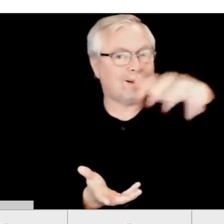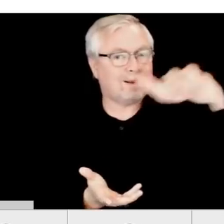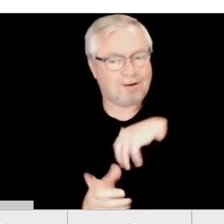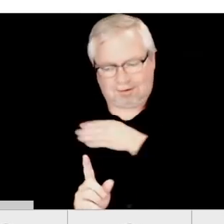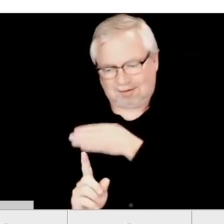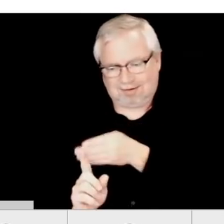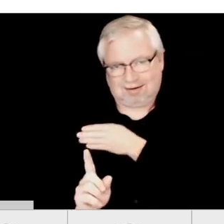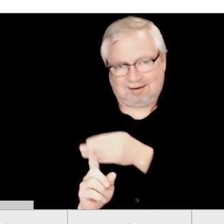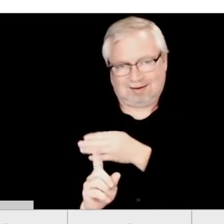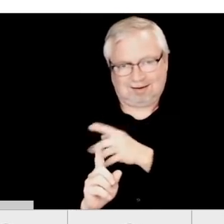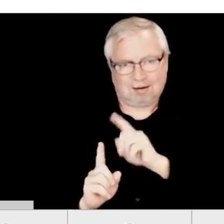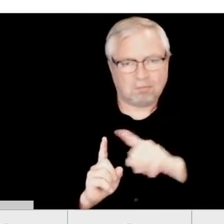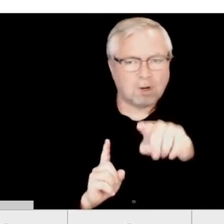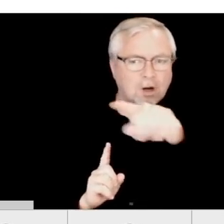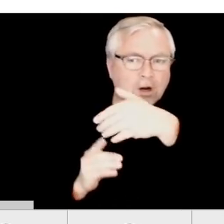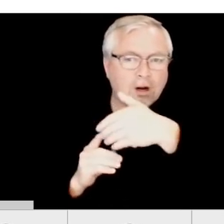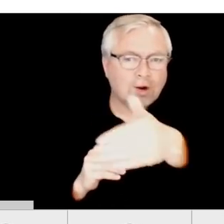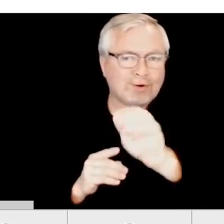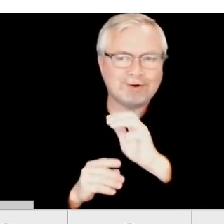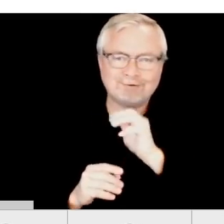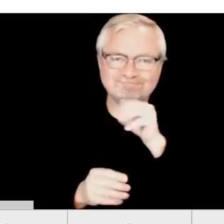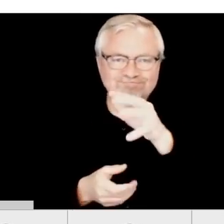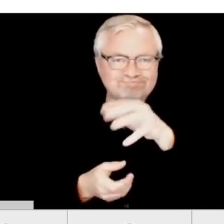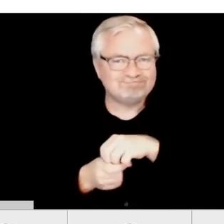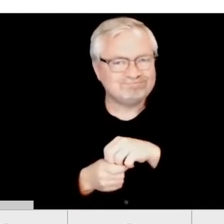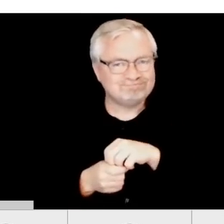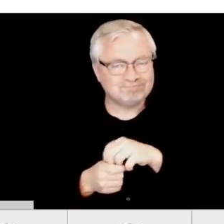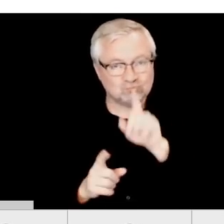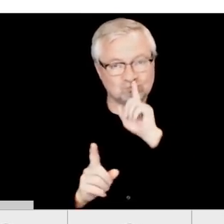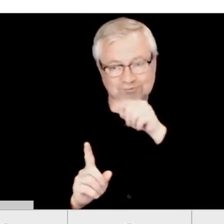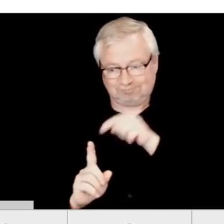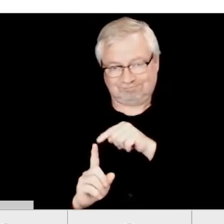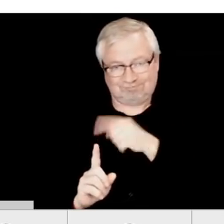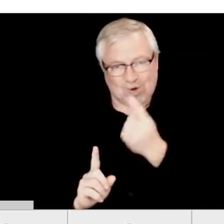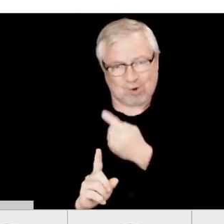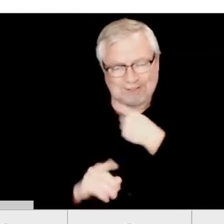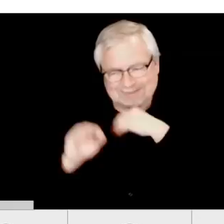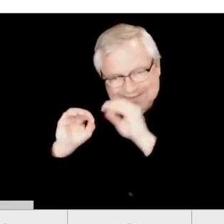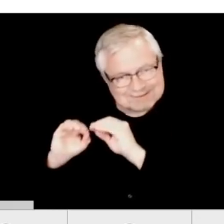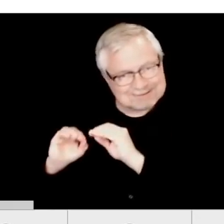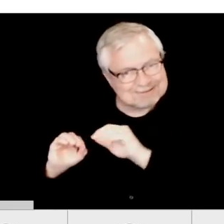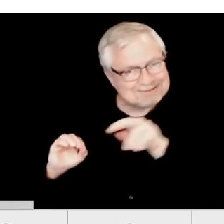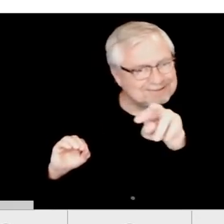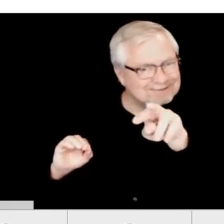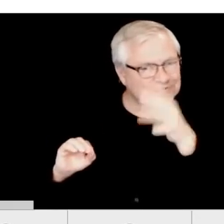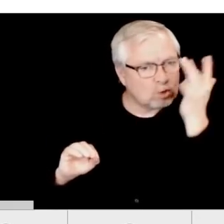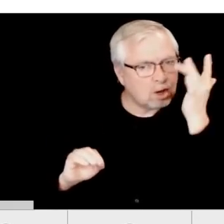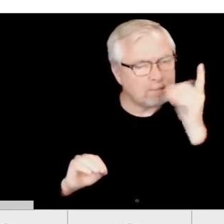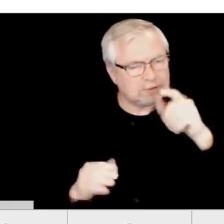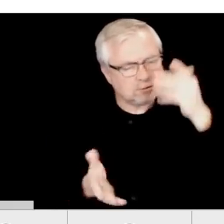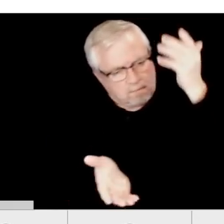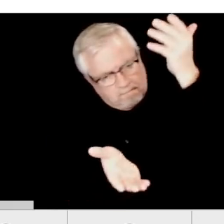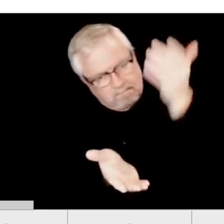So there just needs to be more -- better evidence emerging. Clinical protocols have been changing.